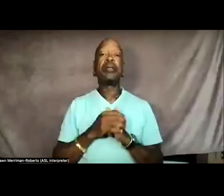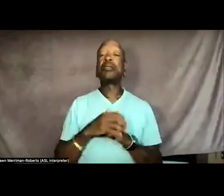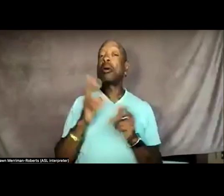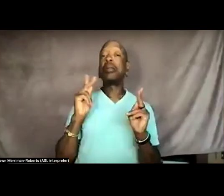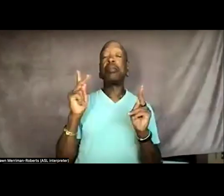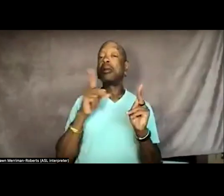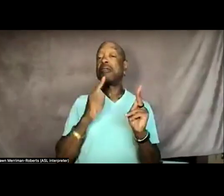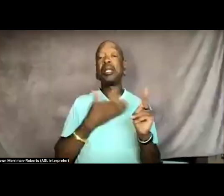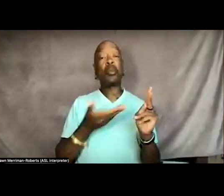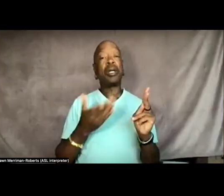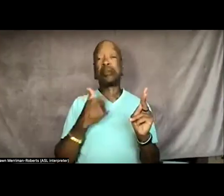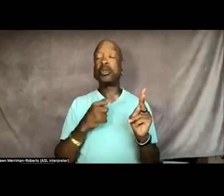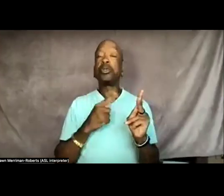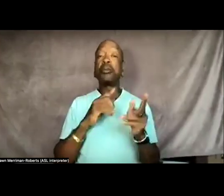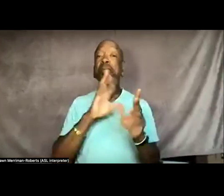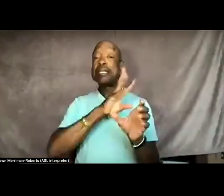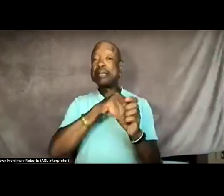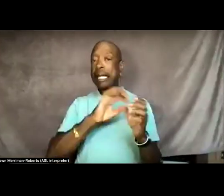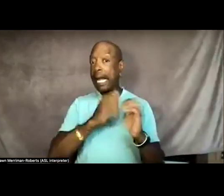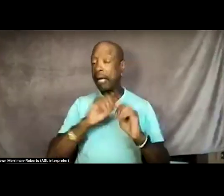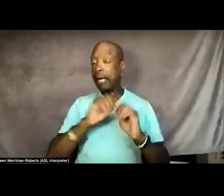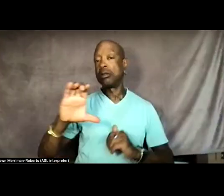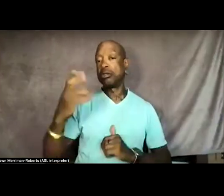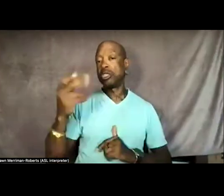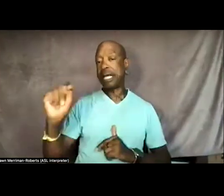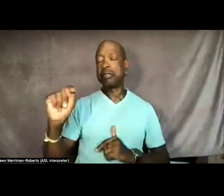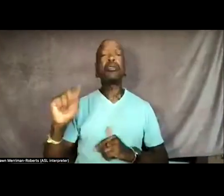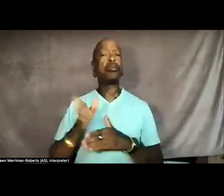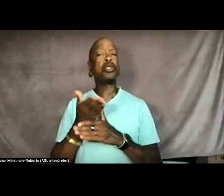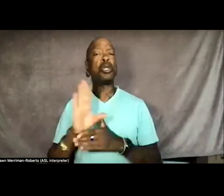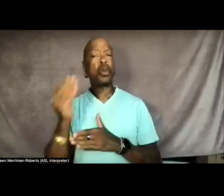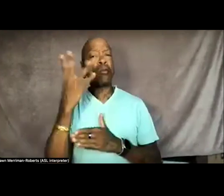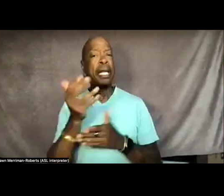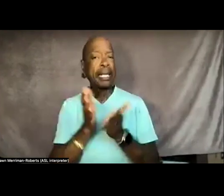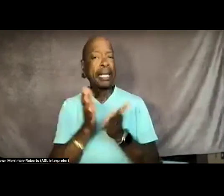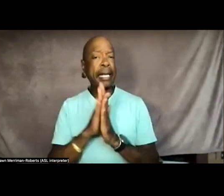goals so feel free to to share in the chat um but please be mindful that is a large event and be